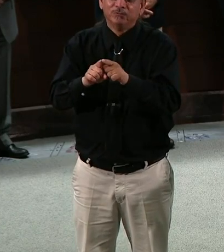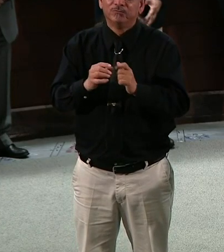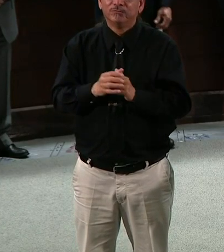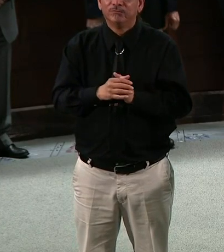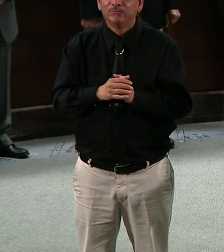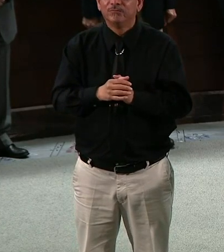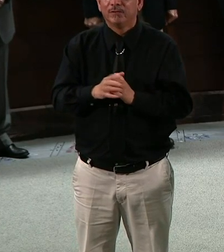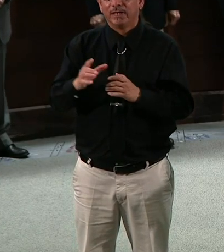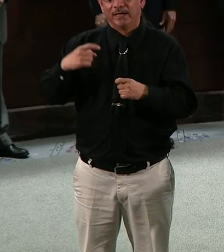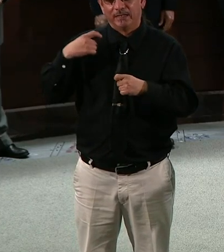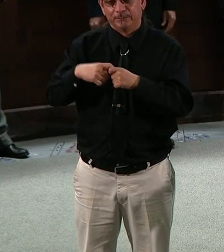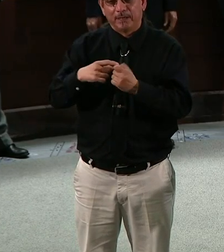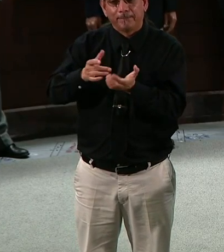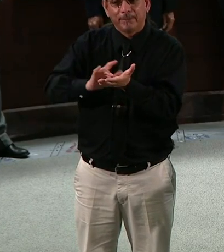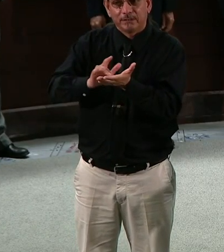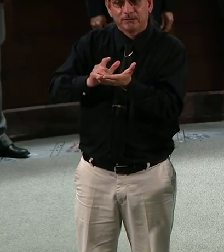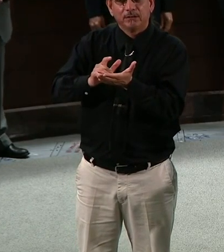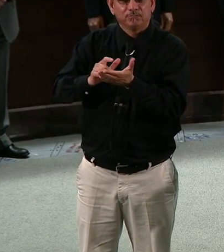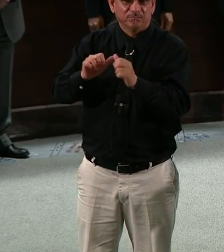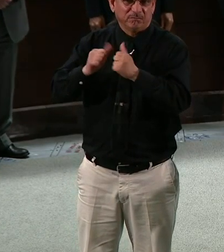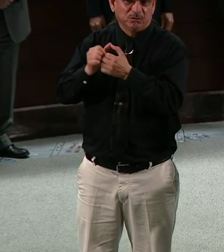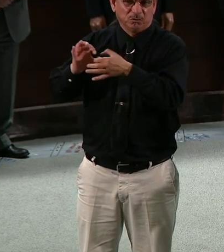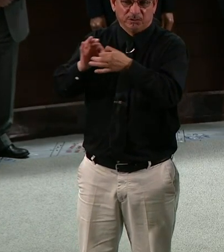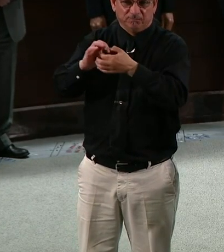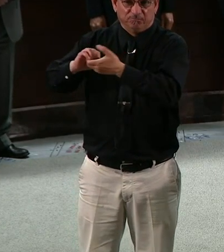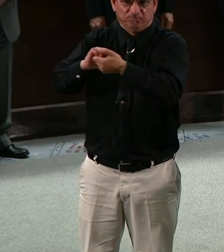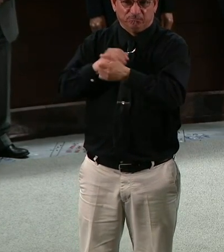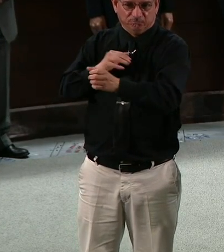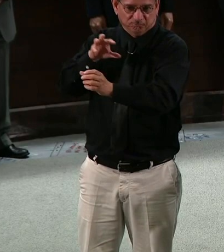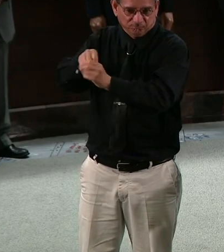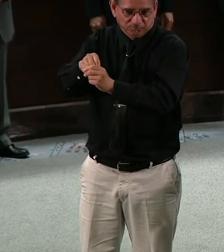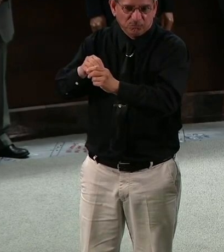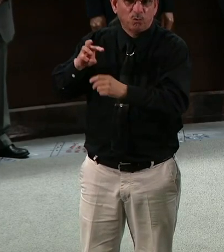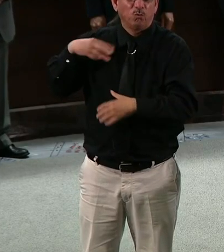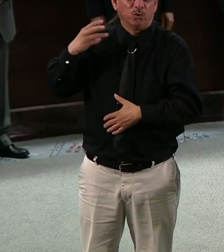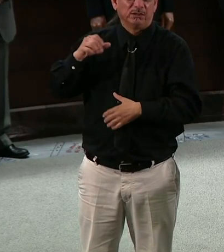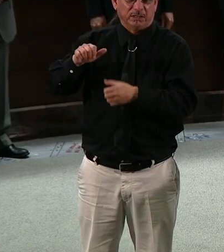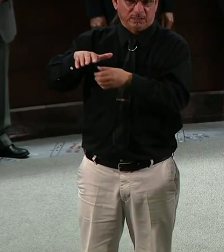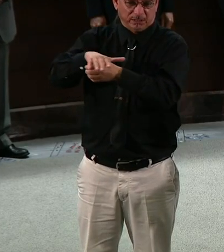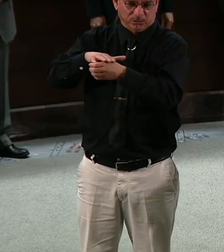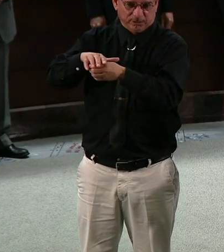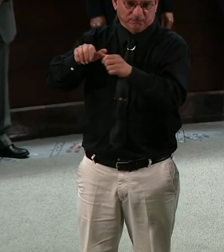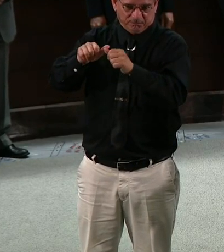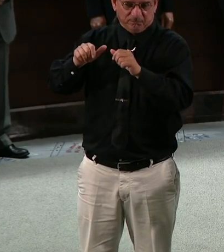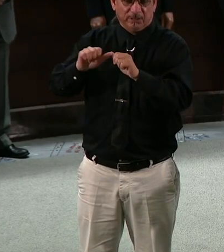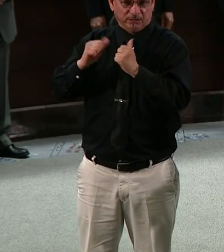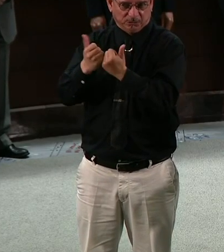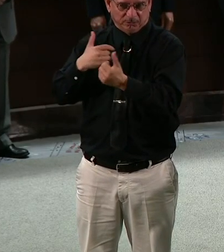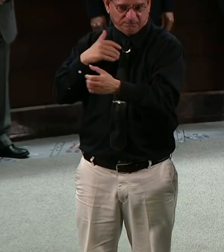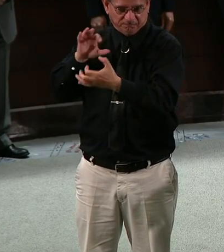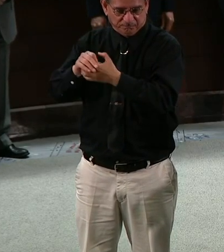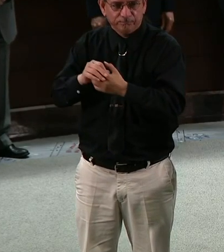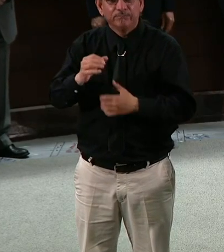SUCCESS UNDER MEDICAL C. SPANOS ALIV HAVE A WASHINGTON AND THEY